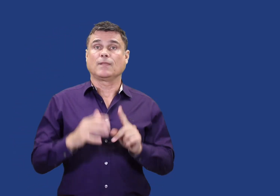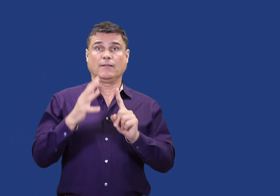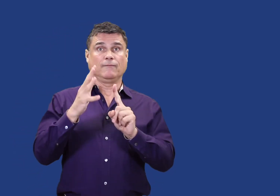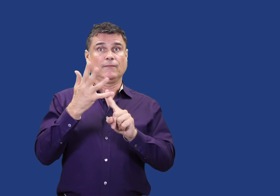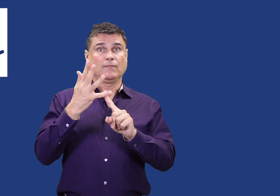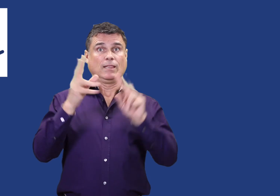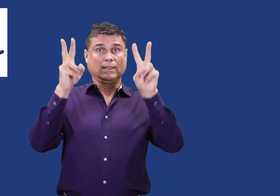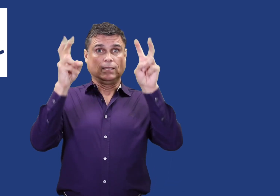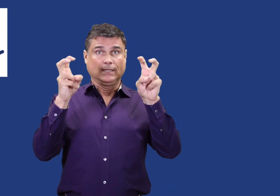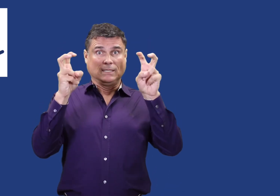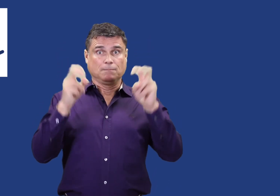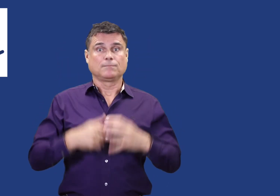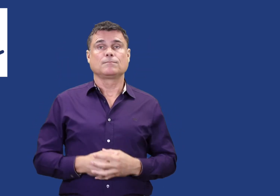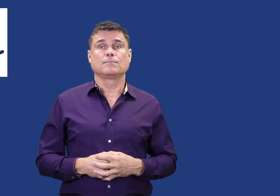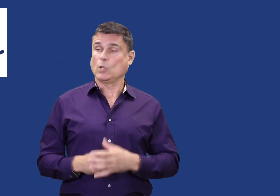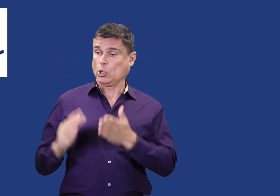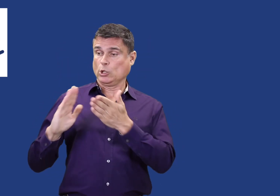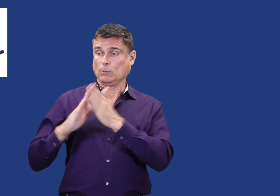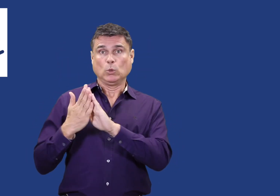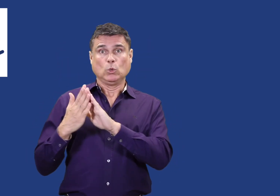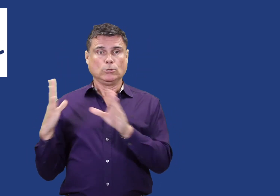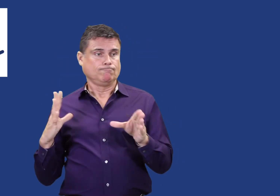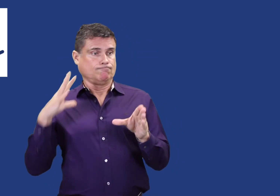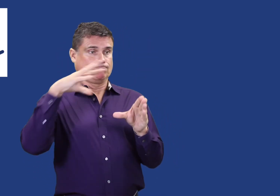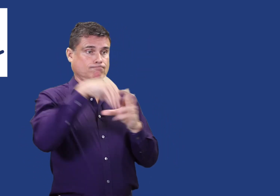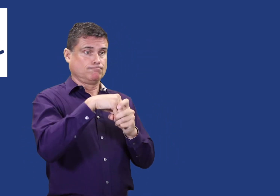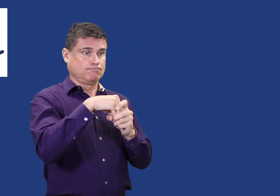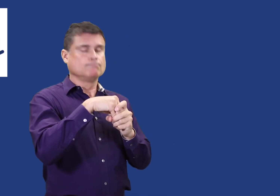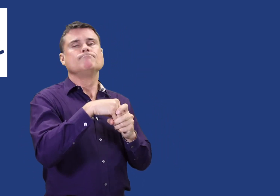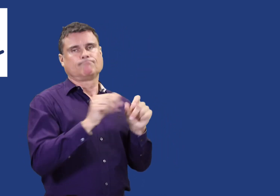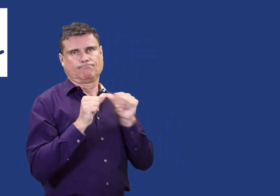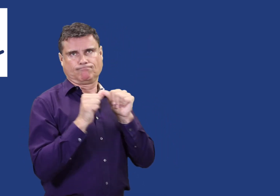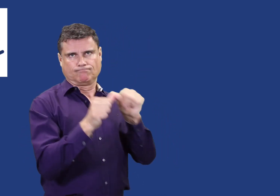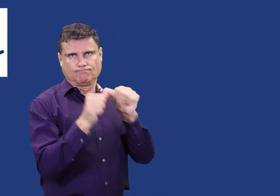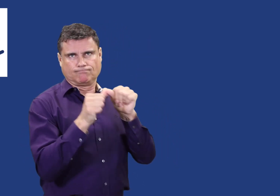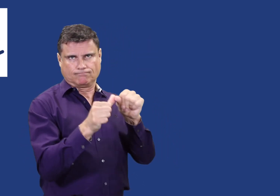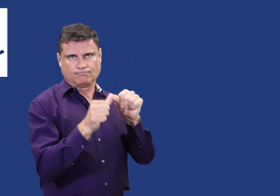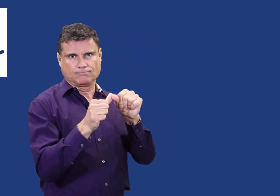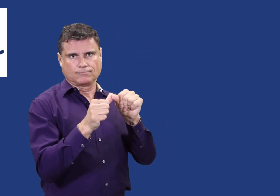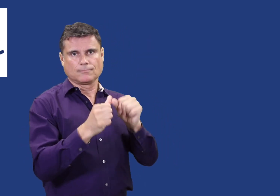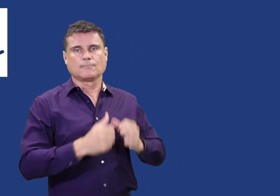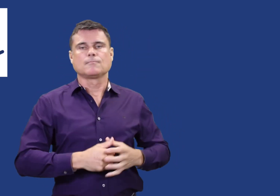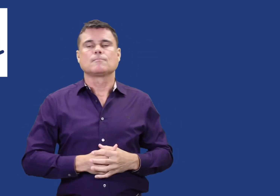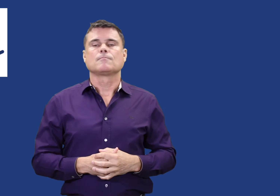5. ONGOING COMMUNITY INVOLVEMENT